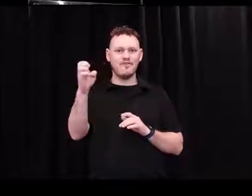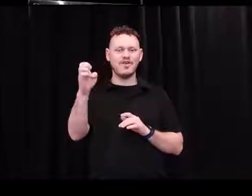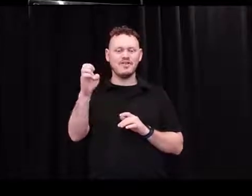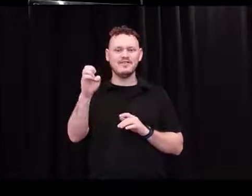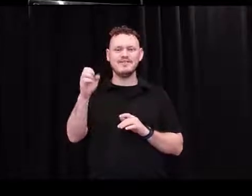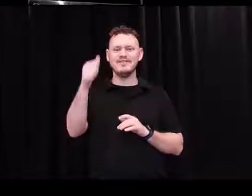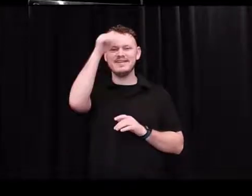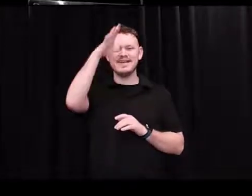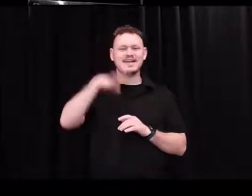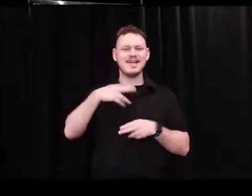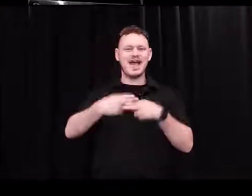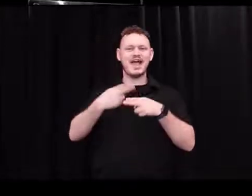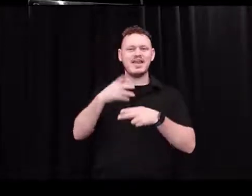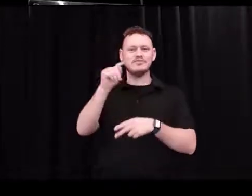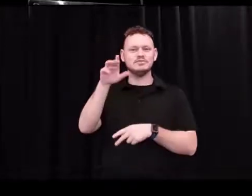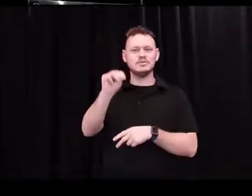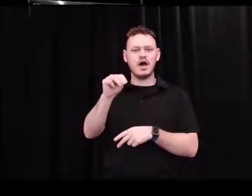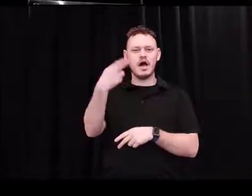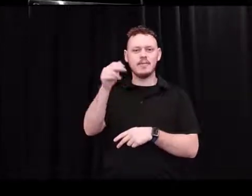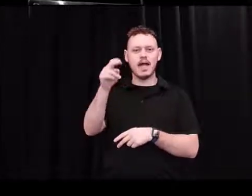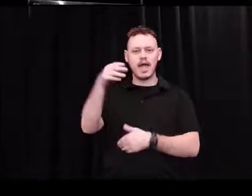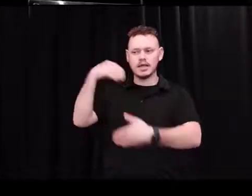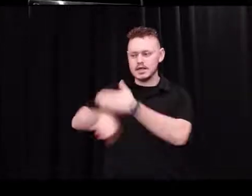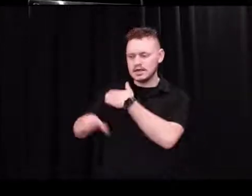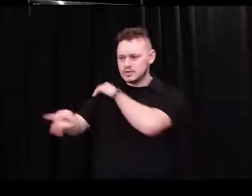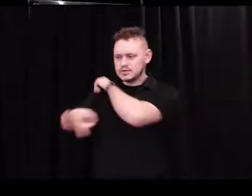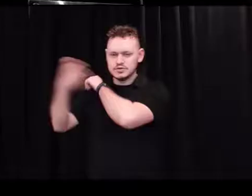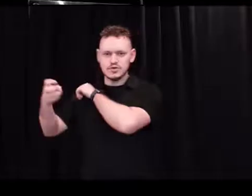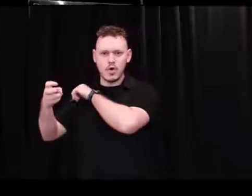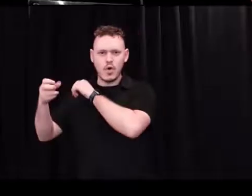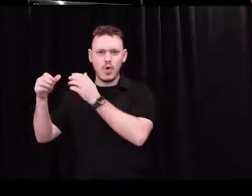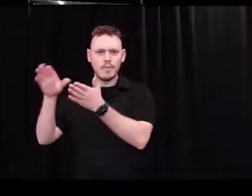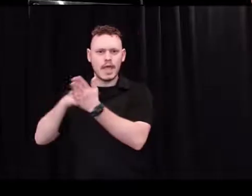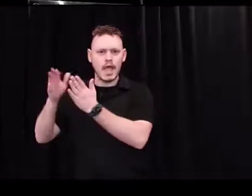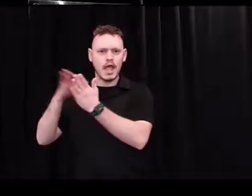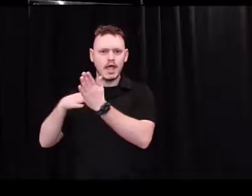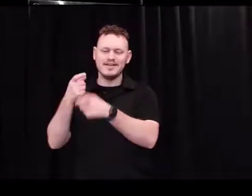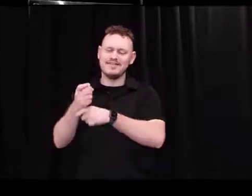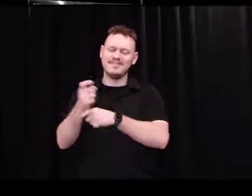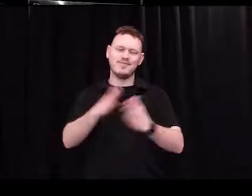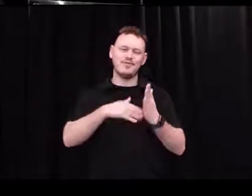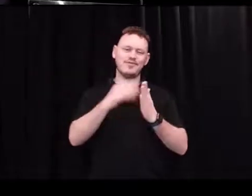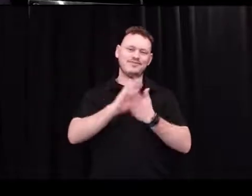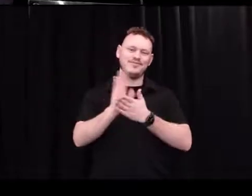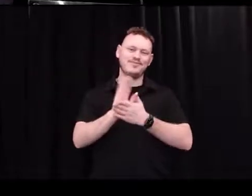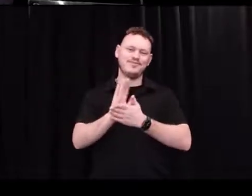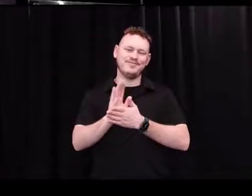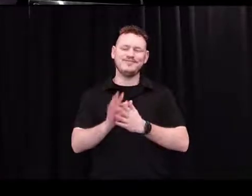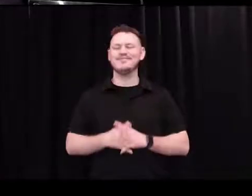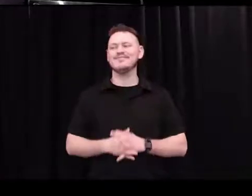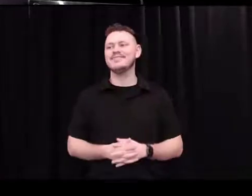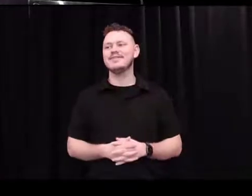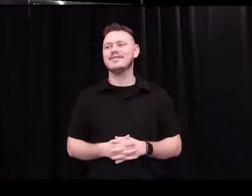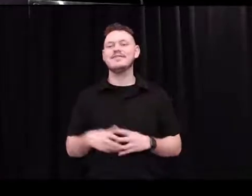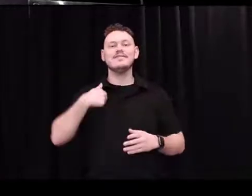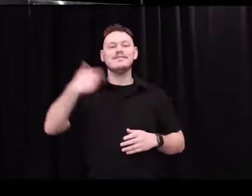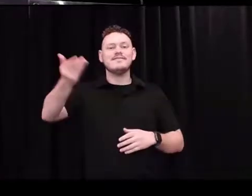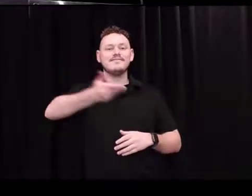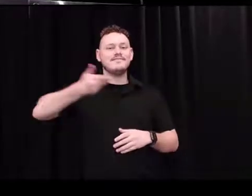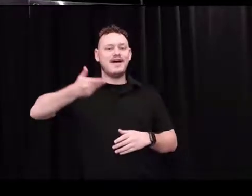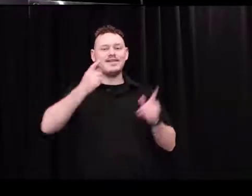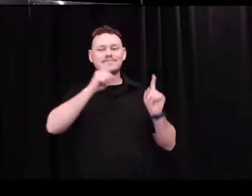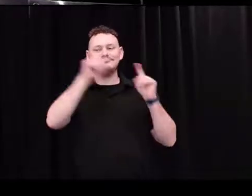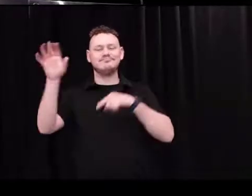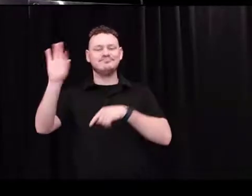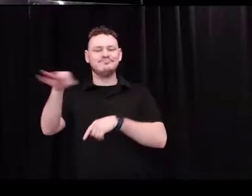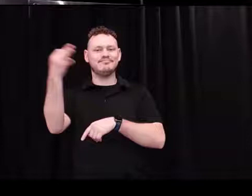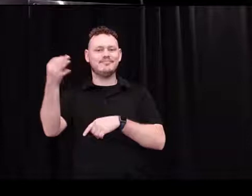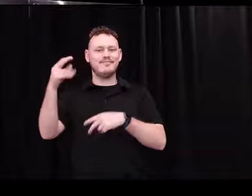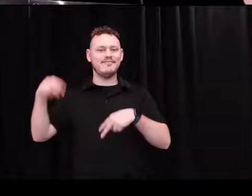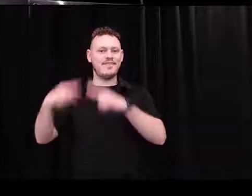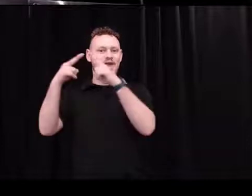stole painting and never mind, so when I went I was invited to speak in Paris in 2014 and